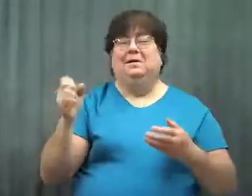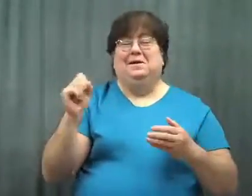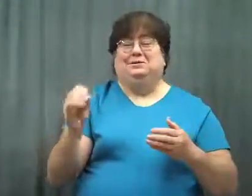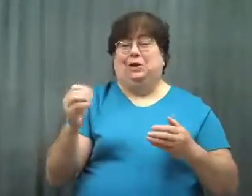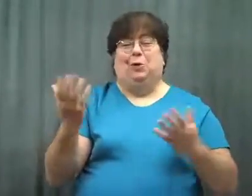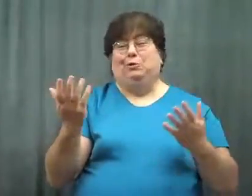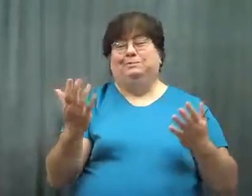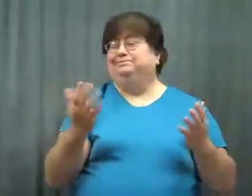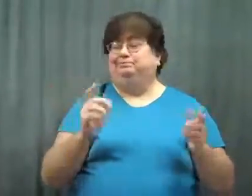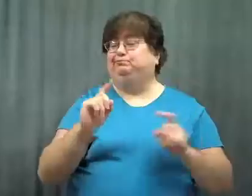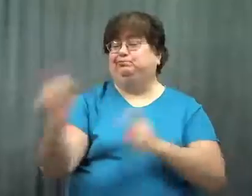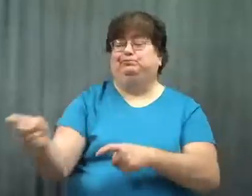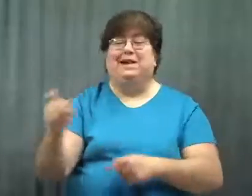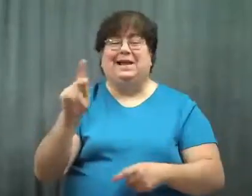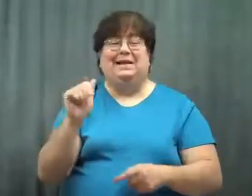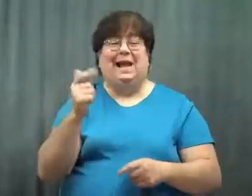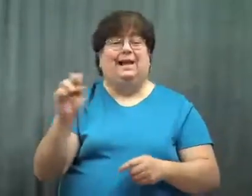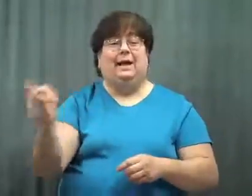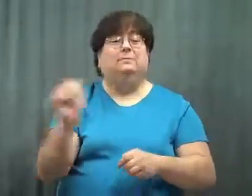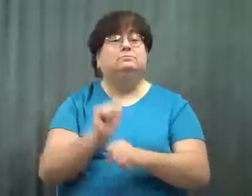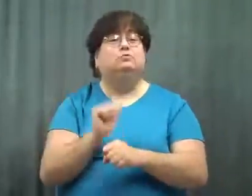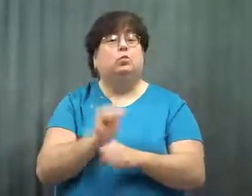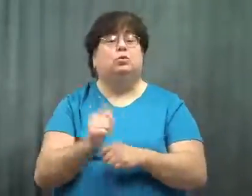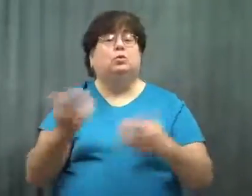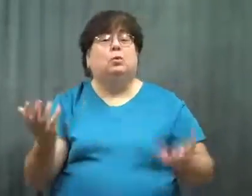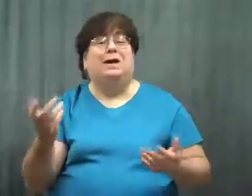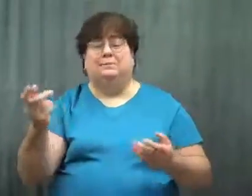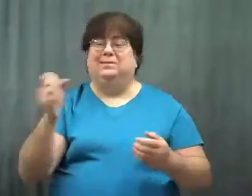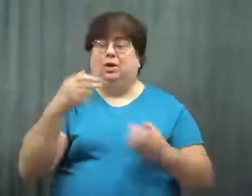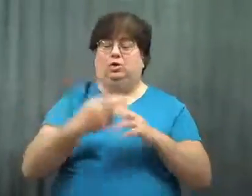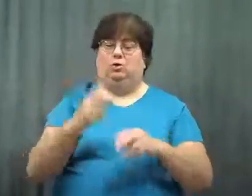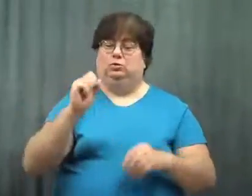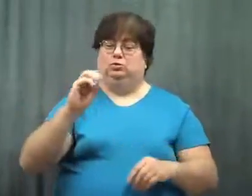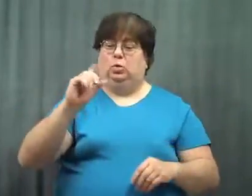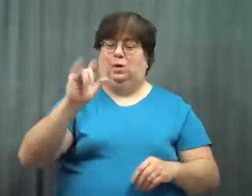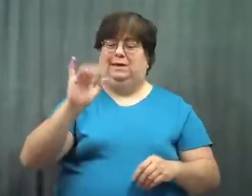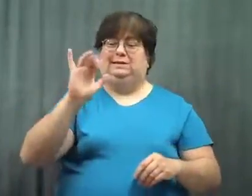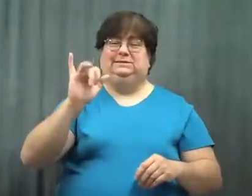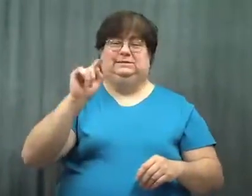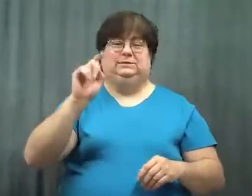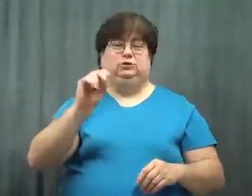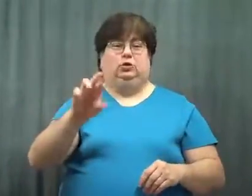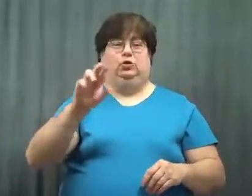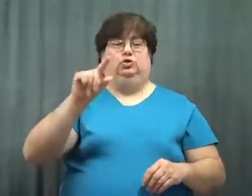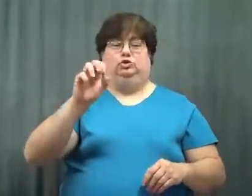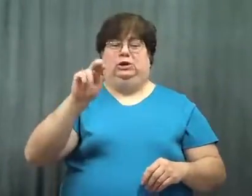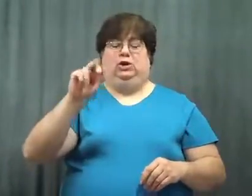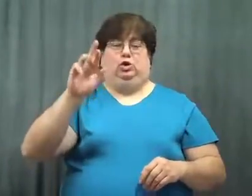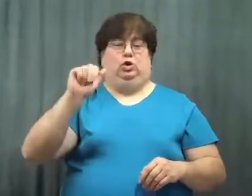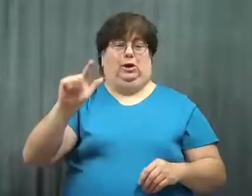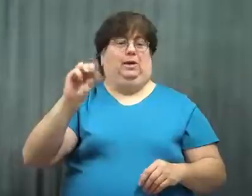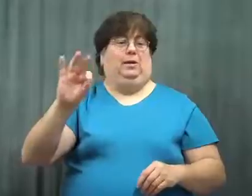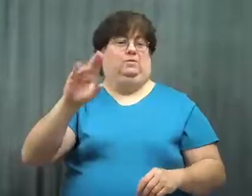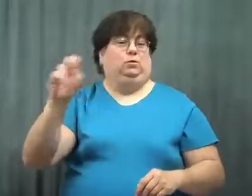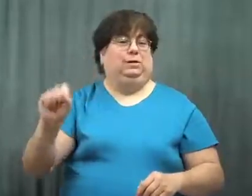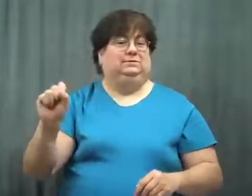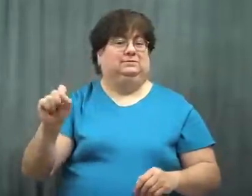Kagan was instead given the position of Solicitor General of the U.S.